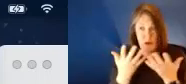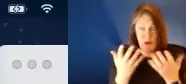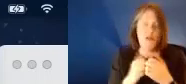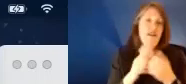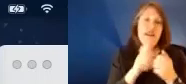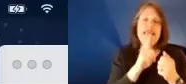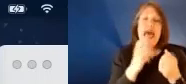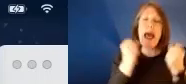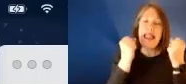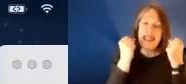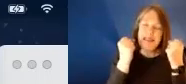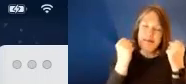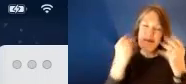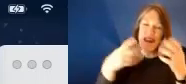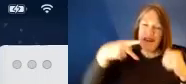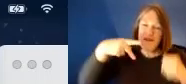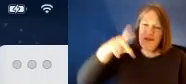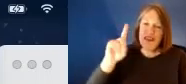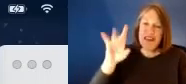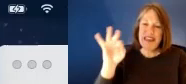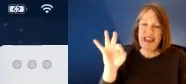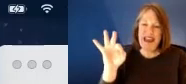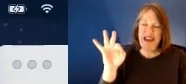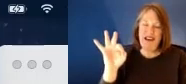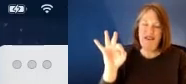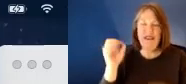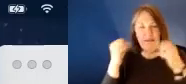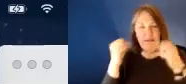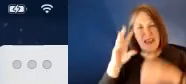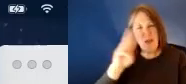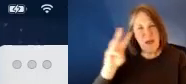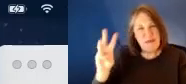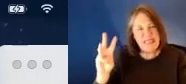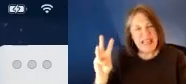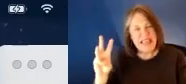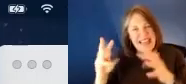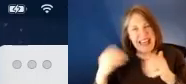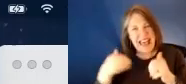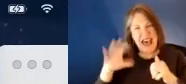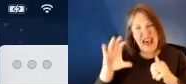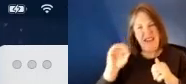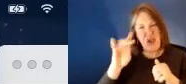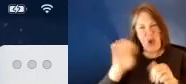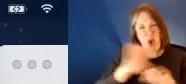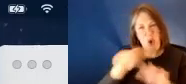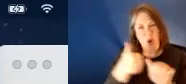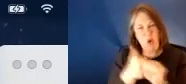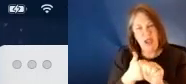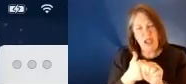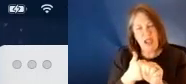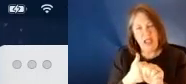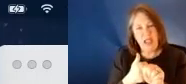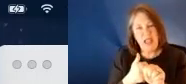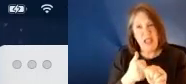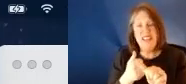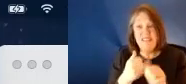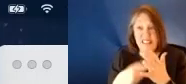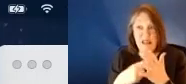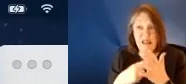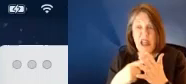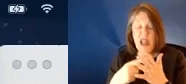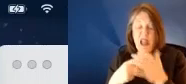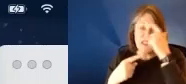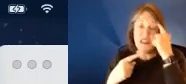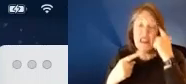PDFs -- a lot of websites have code that is, if not malicious, that is not very good.